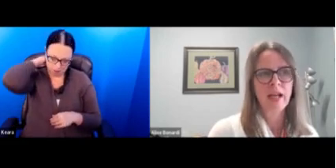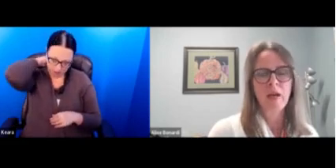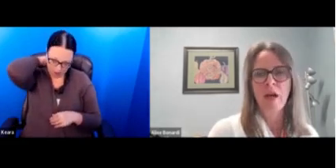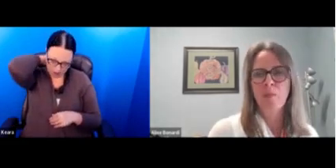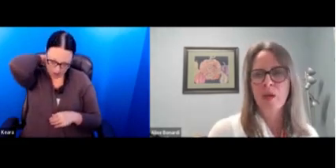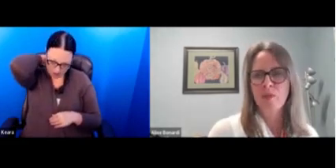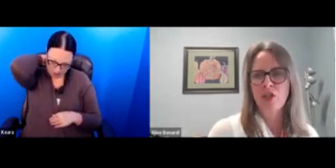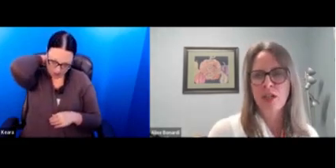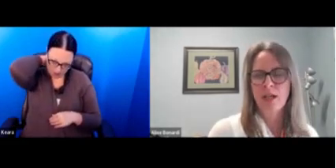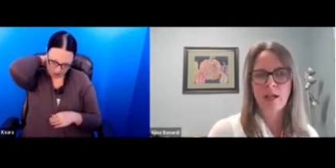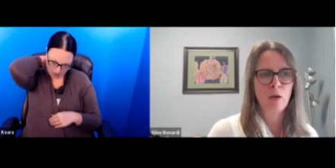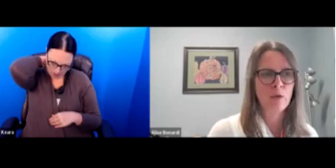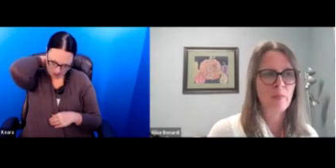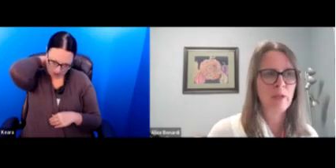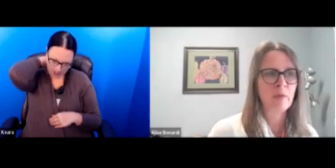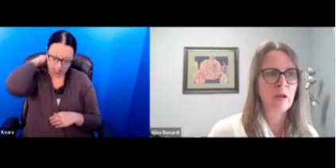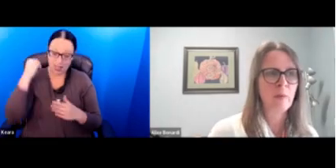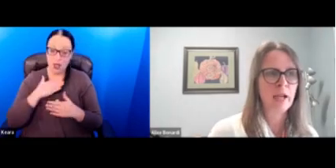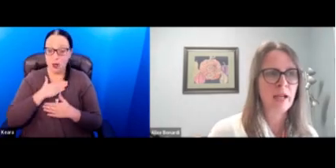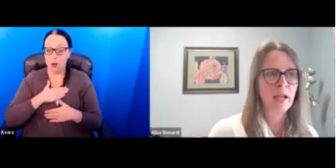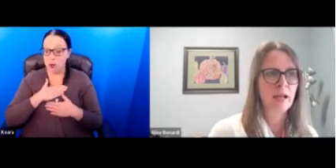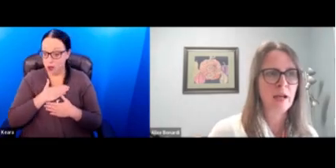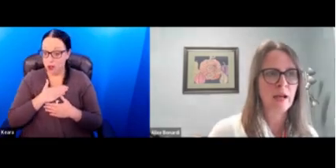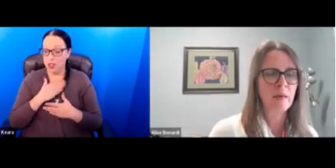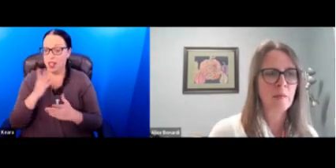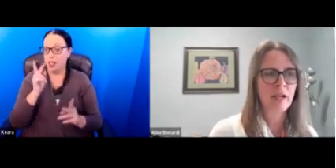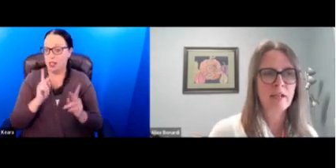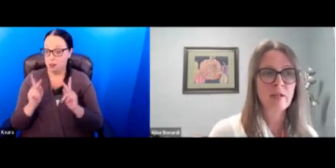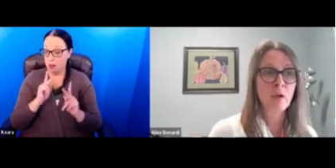And I appreciate and note that people are making making some